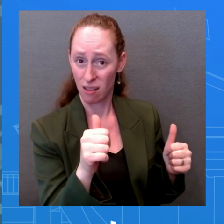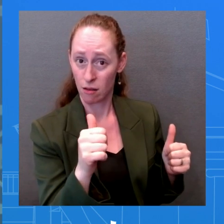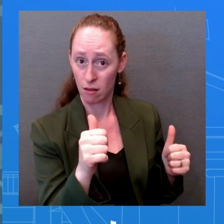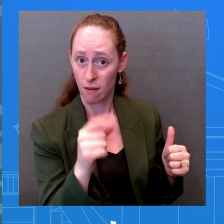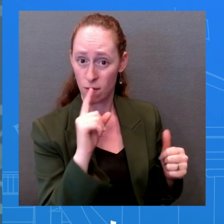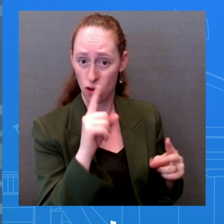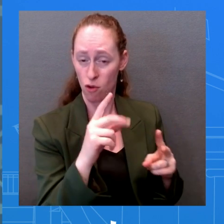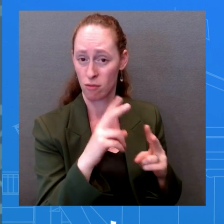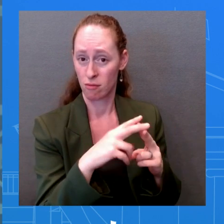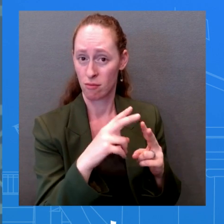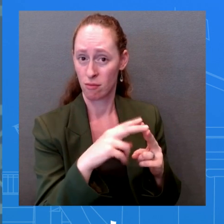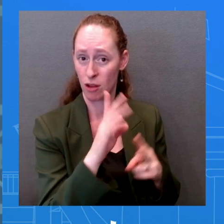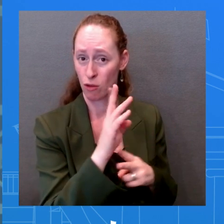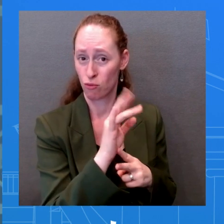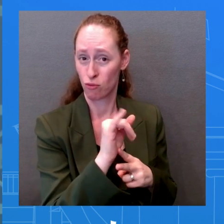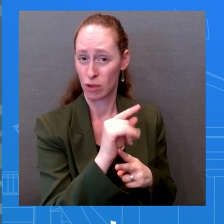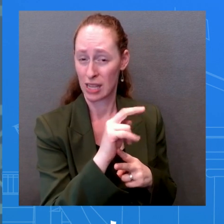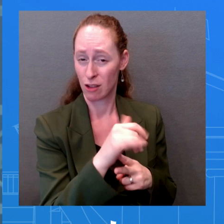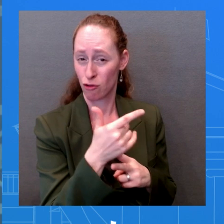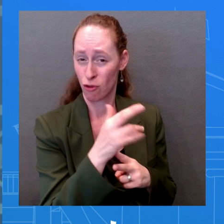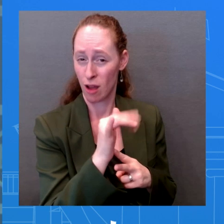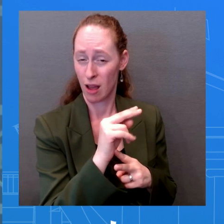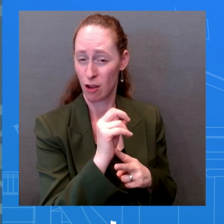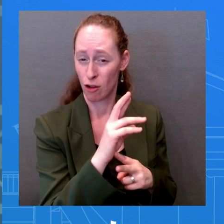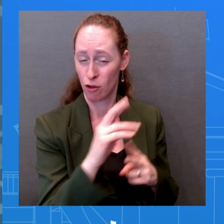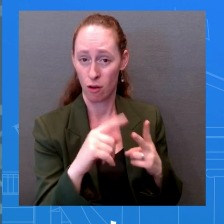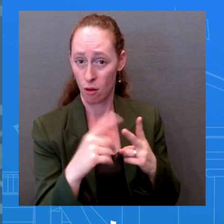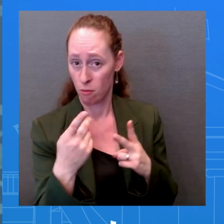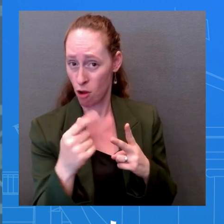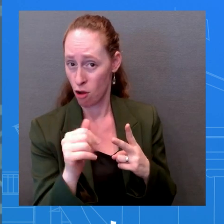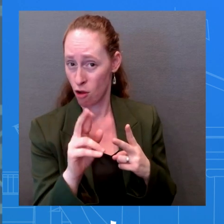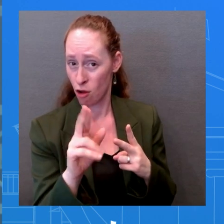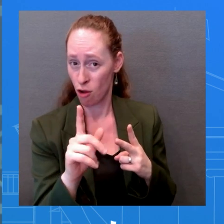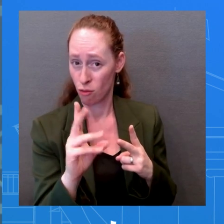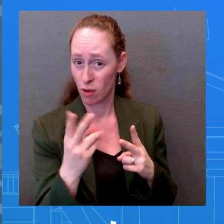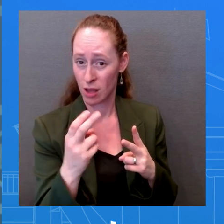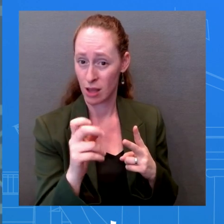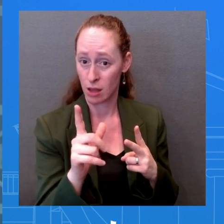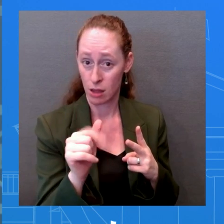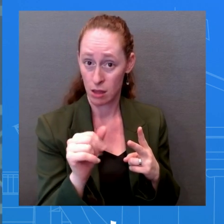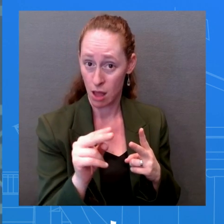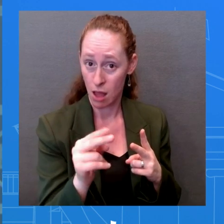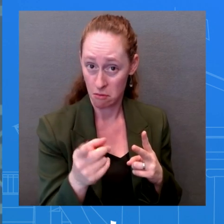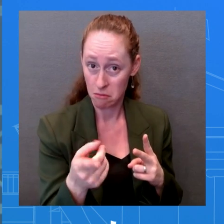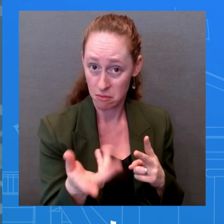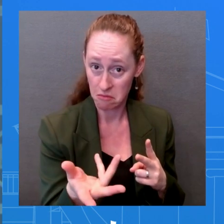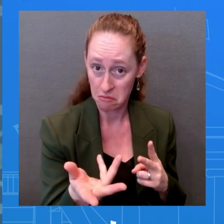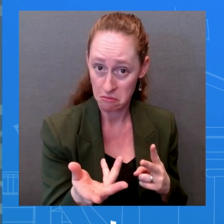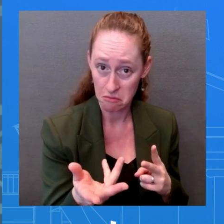private citizens attempting to broker a deal do not and cannot speak for the U.S. government.